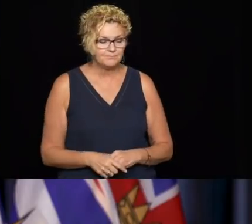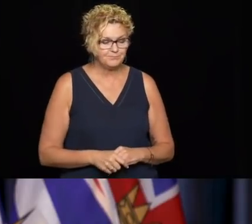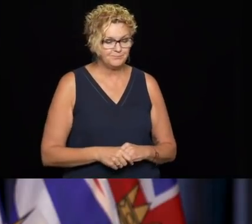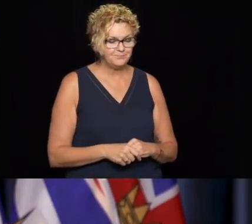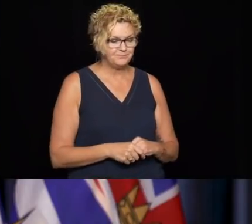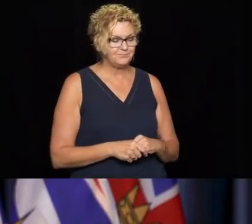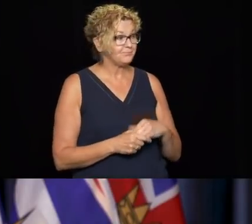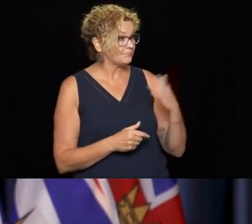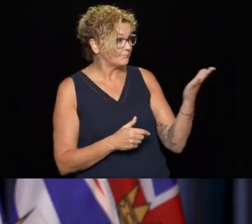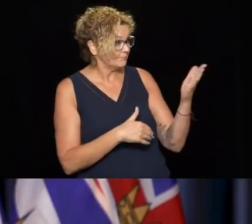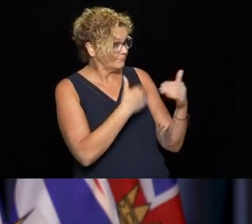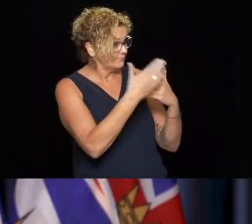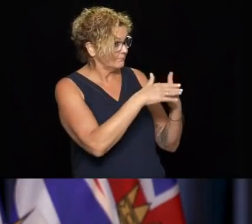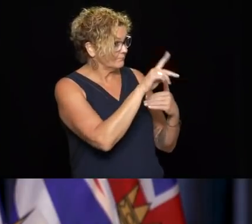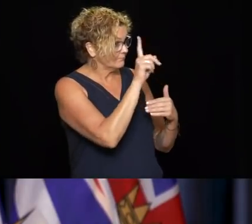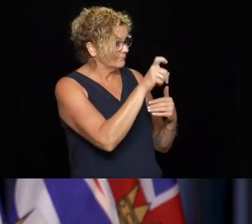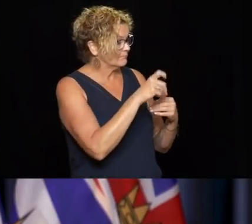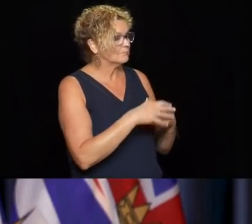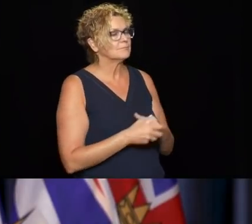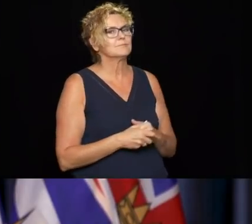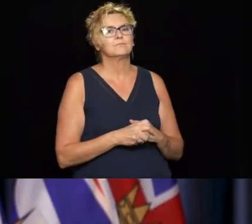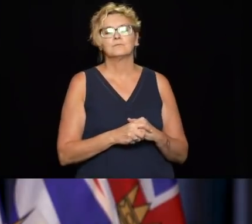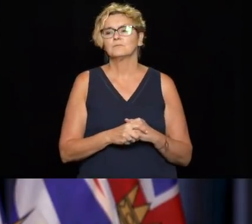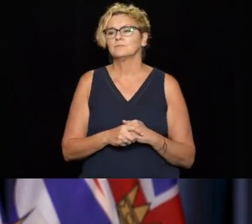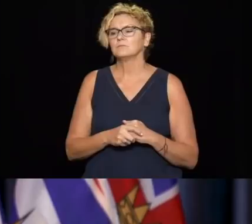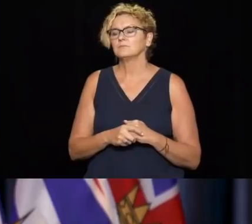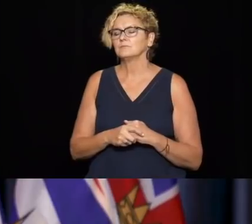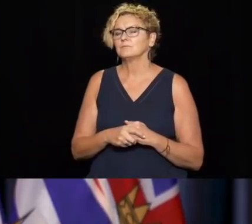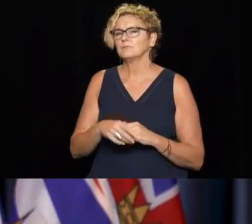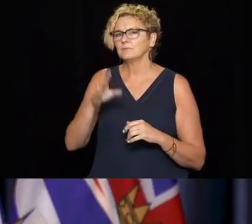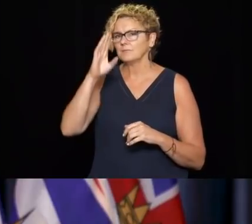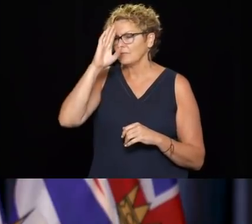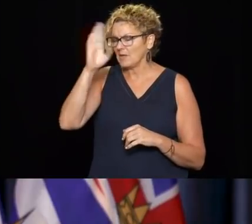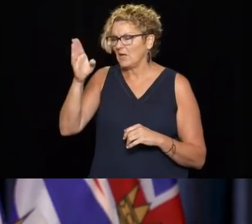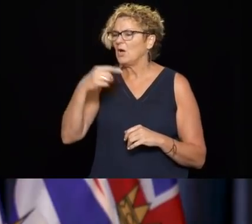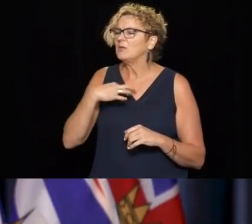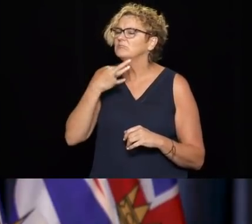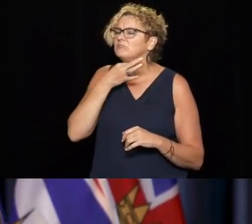getting influenza vaccines nation by encouraging many people as possible join me. Our next question is from Shannon Waters.